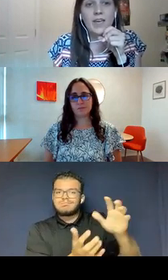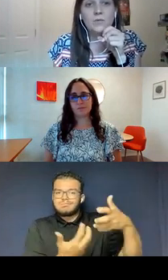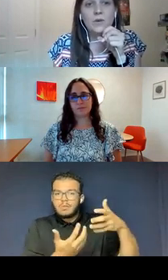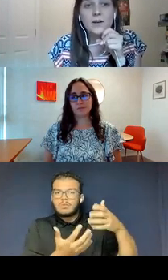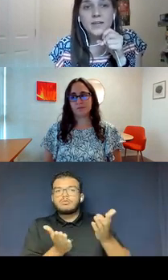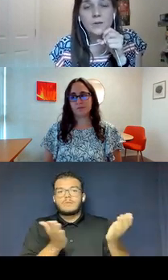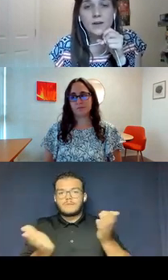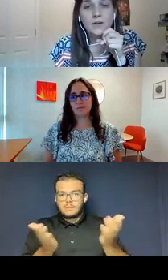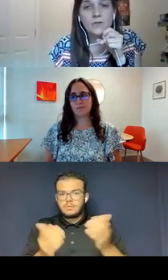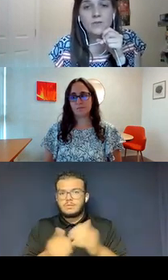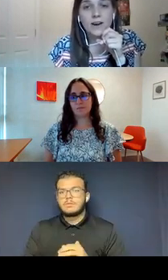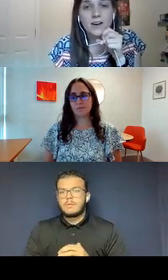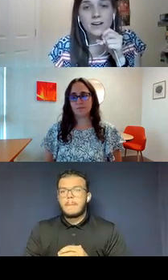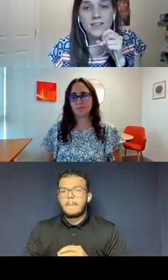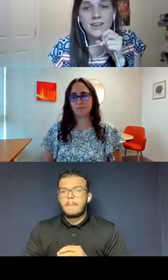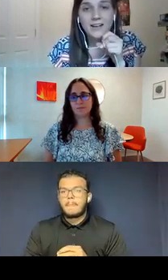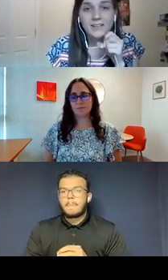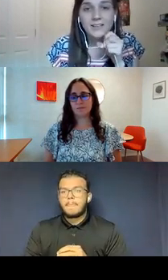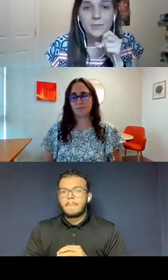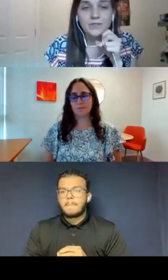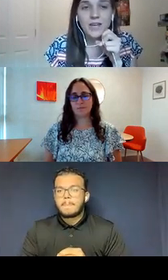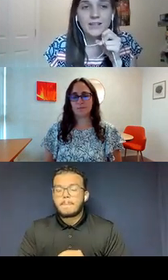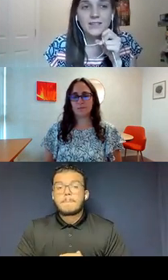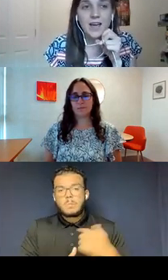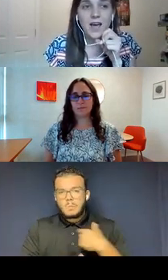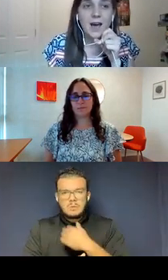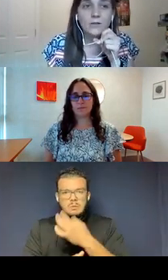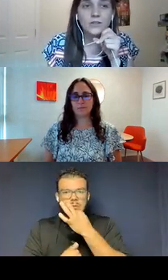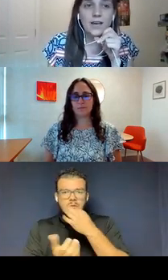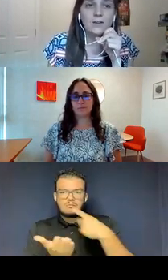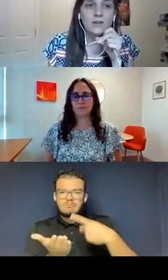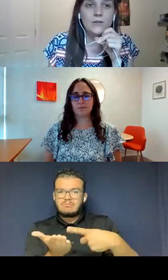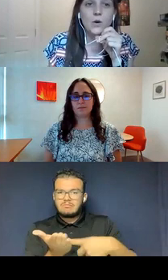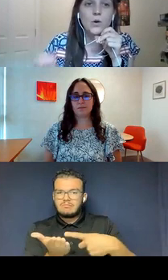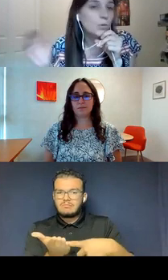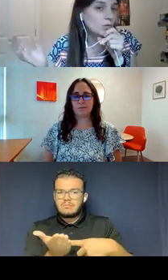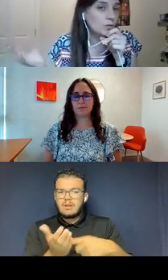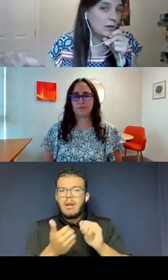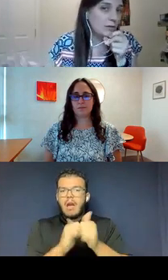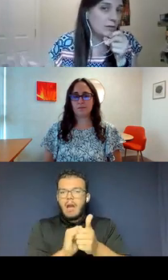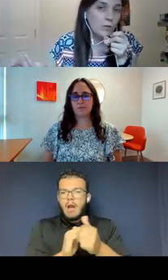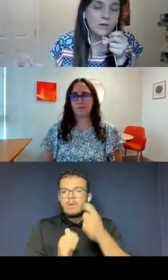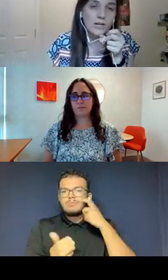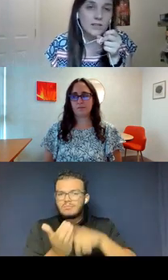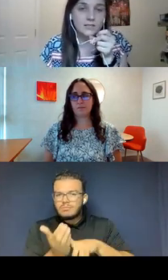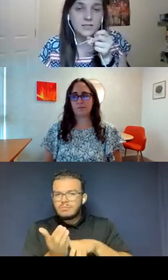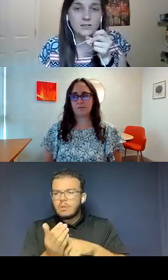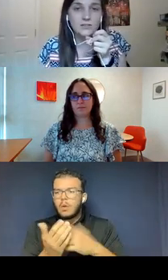And we're going to be going over in the next couple of slides how to tell who should be reported in this section.